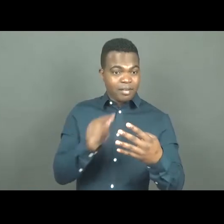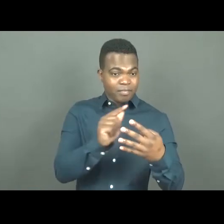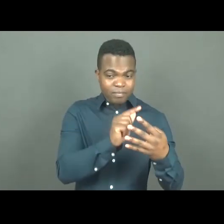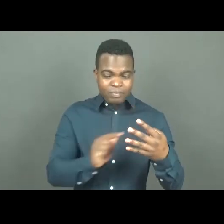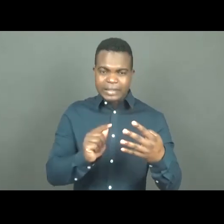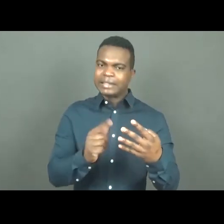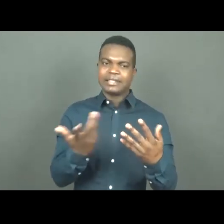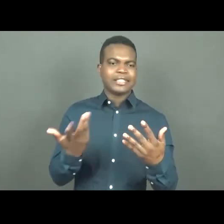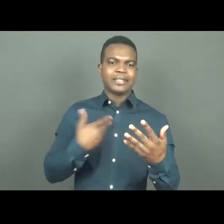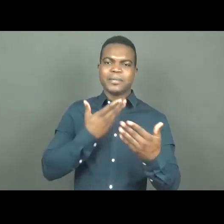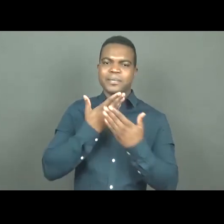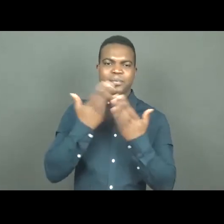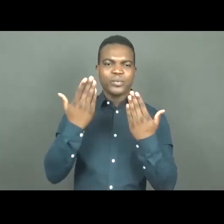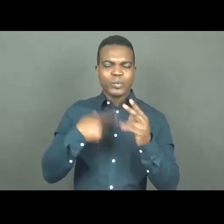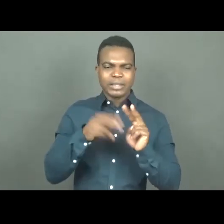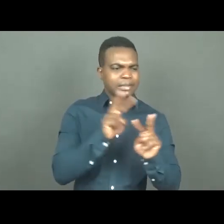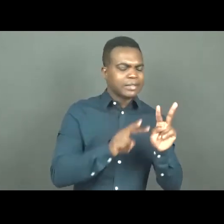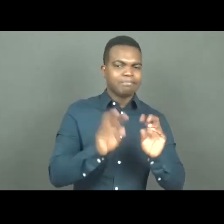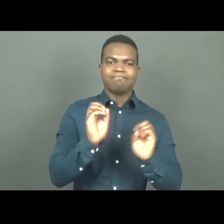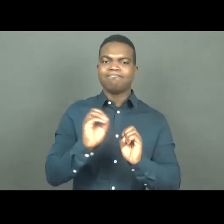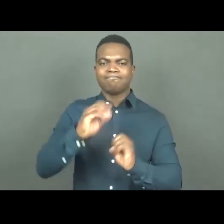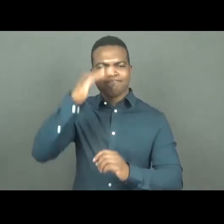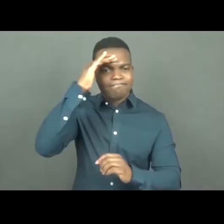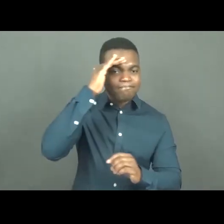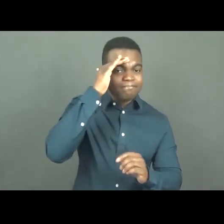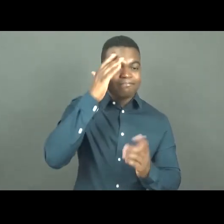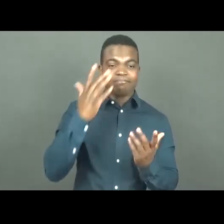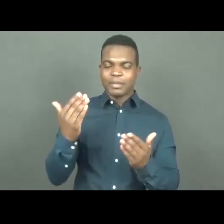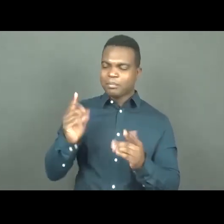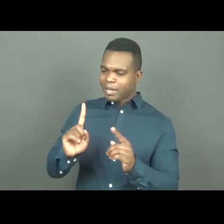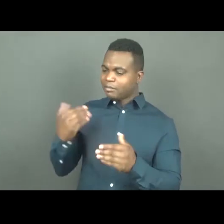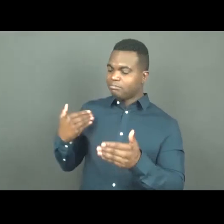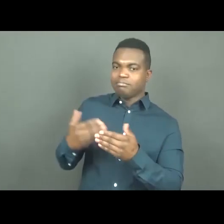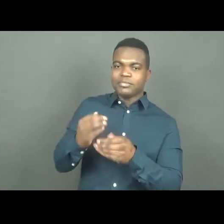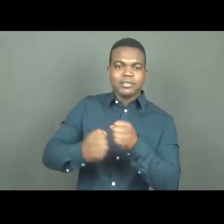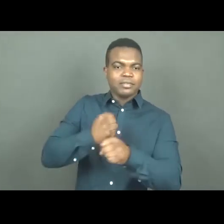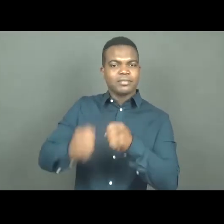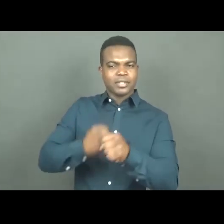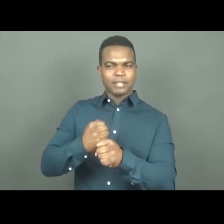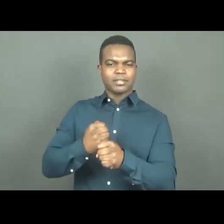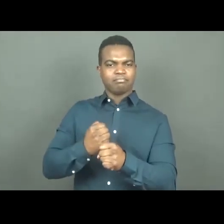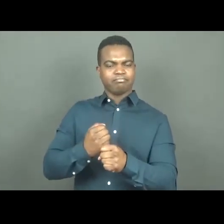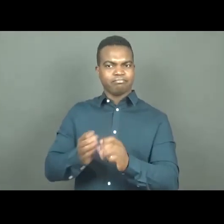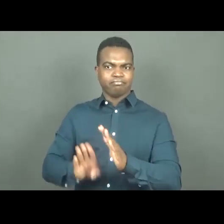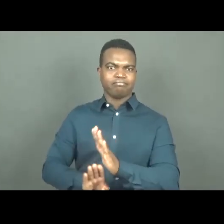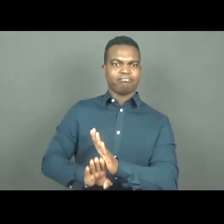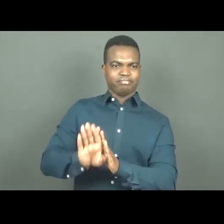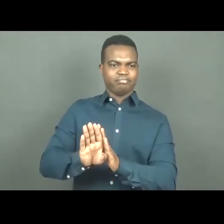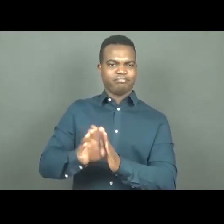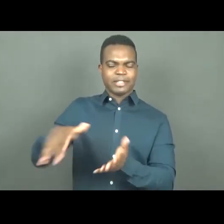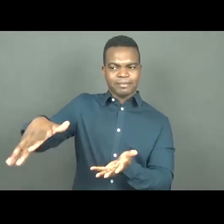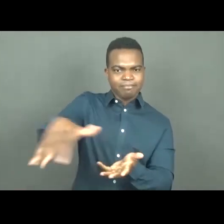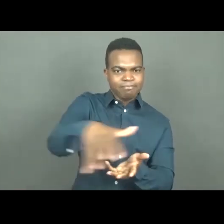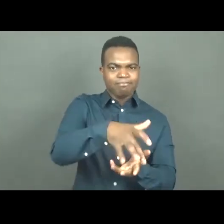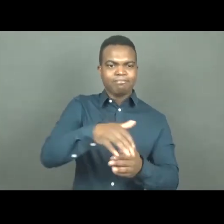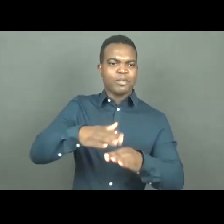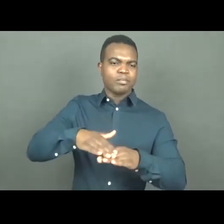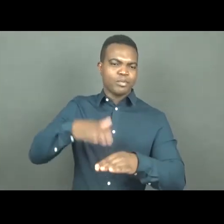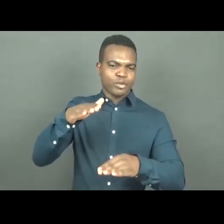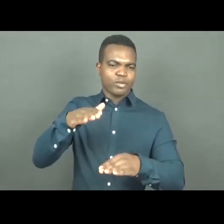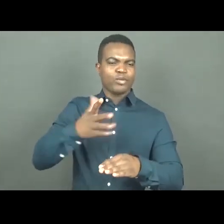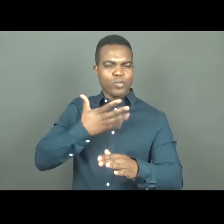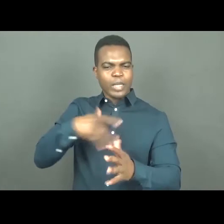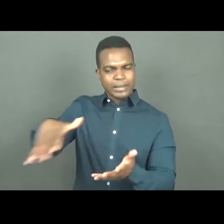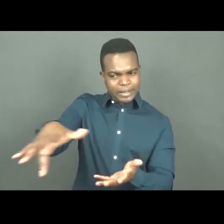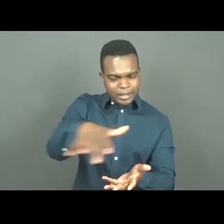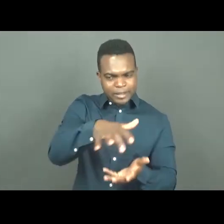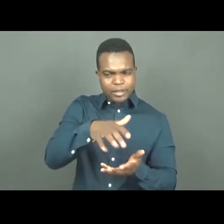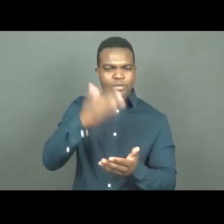persons living with disability, which then allows us to identify the needs and to measure the gaps.